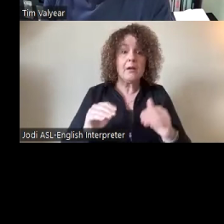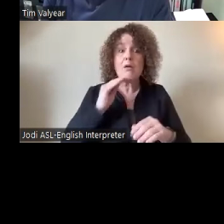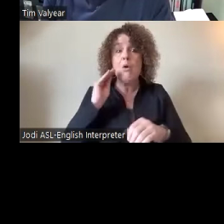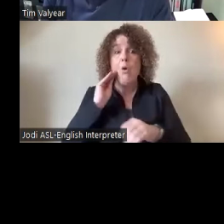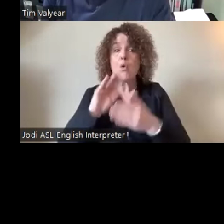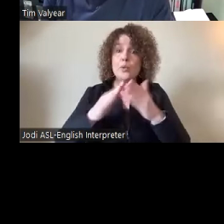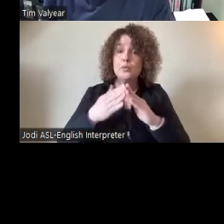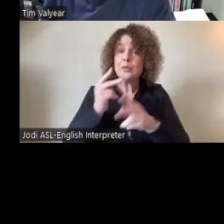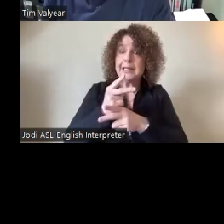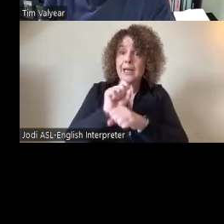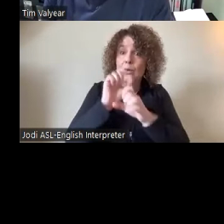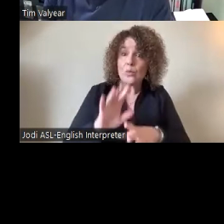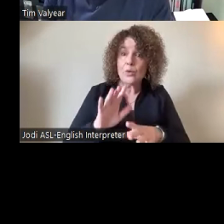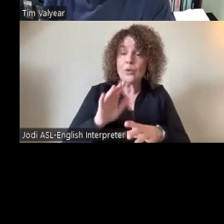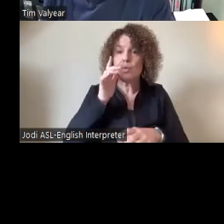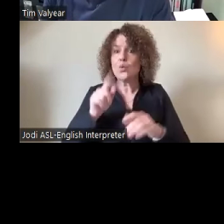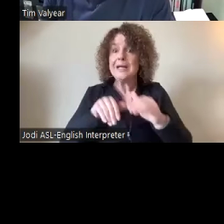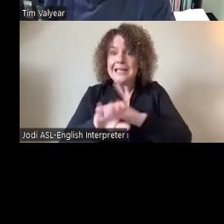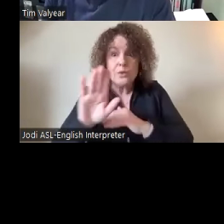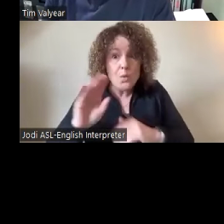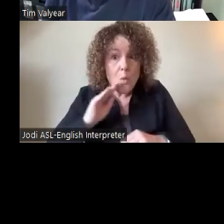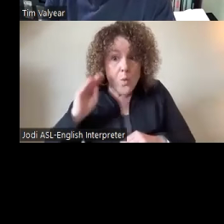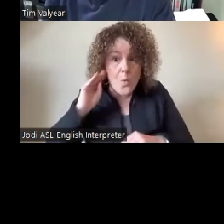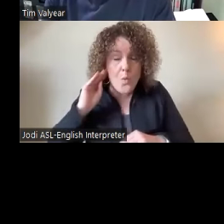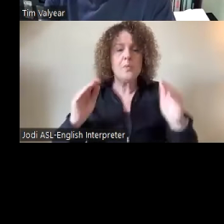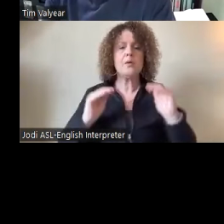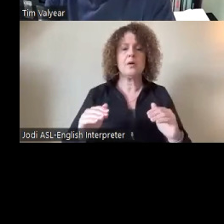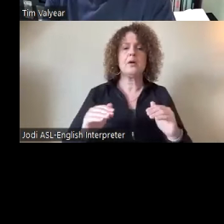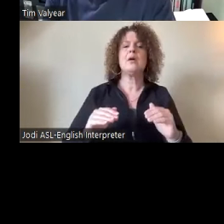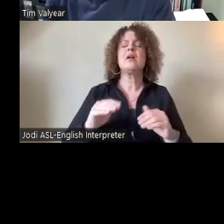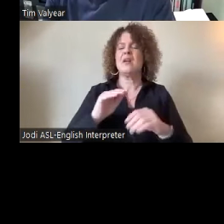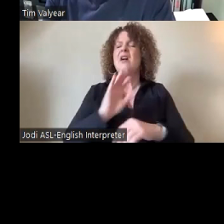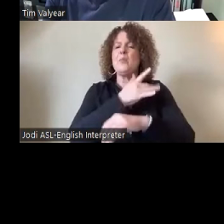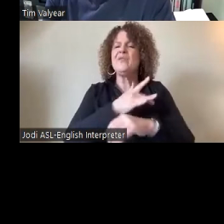earlier that he's going to send up in large print. Home and community care workers. So that would be people coming